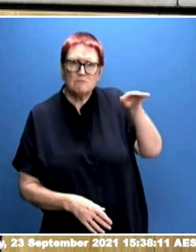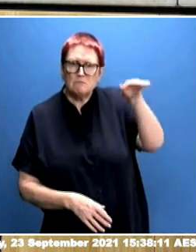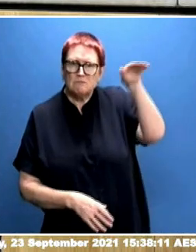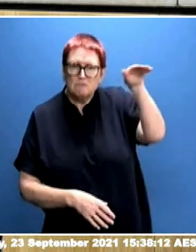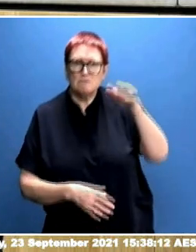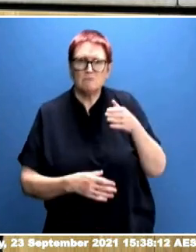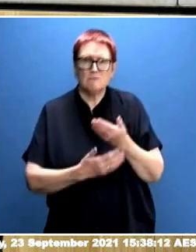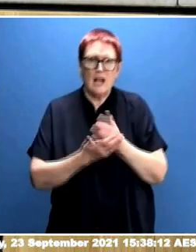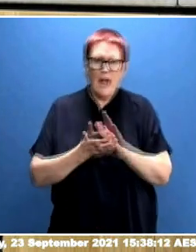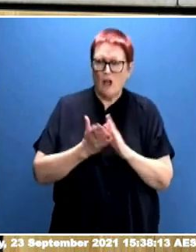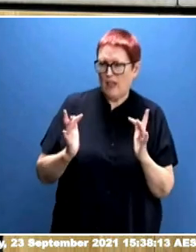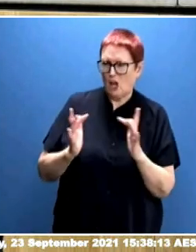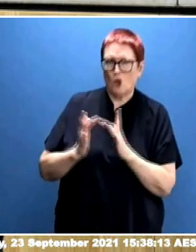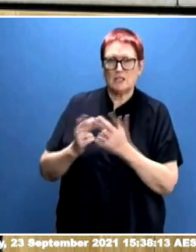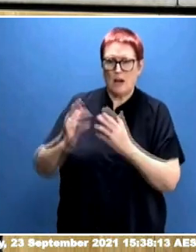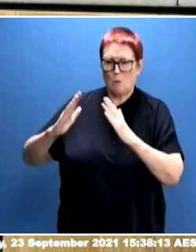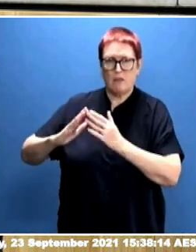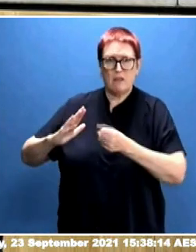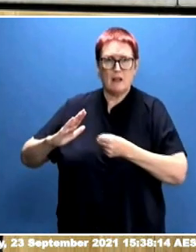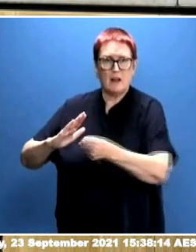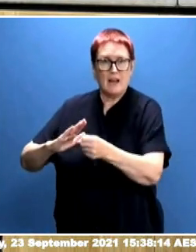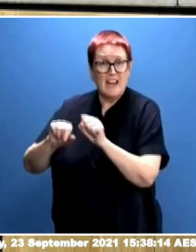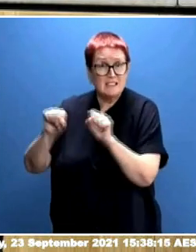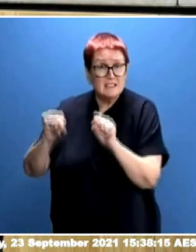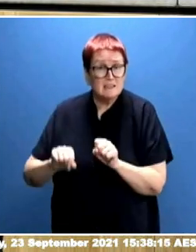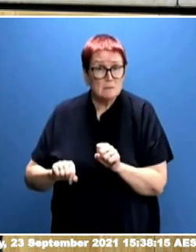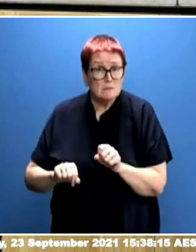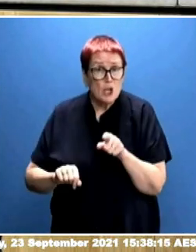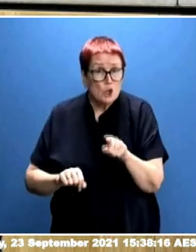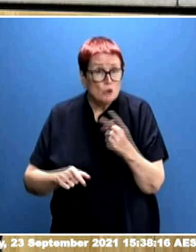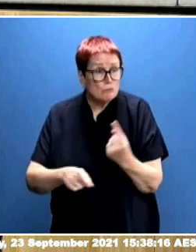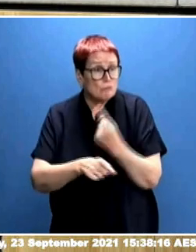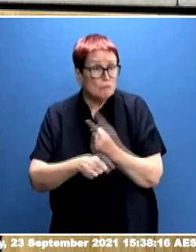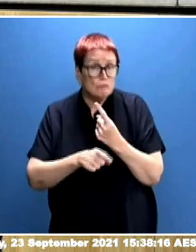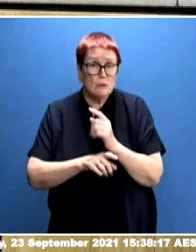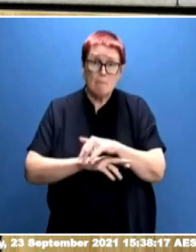out-of-home care system; is that a term often used in the Territory in the context